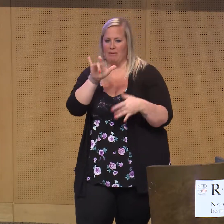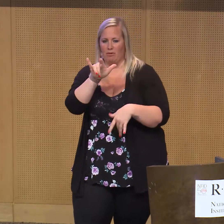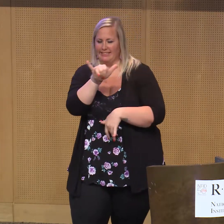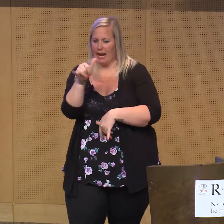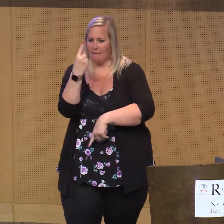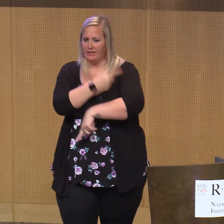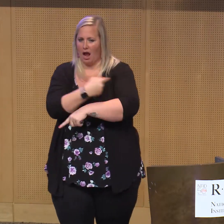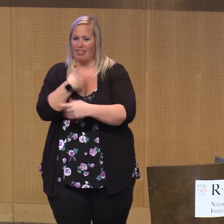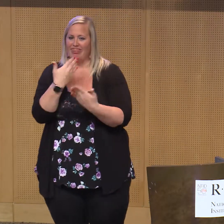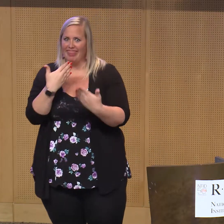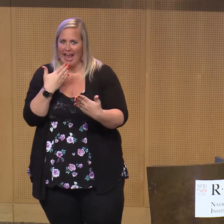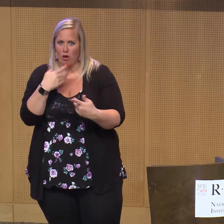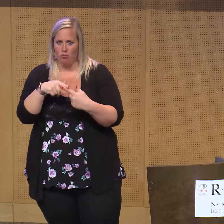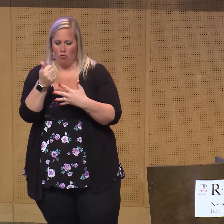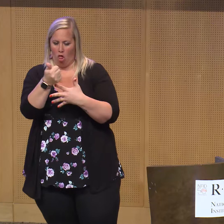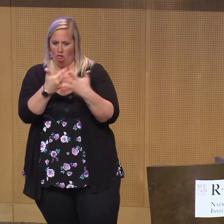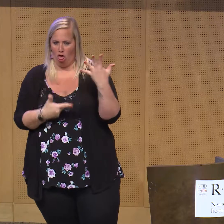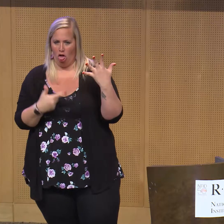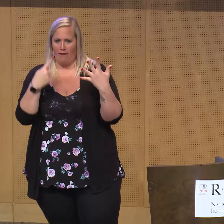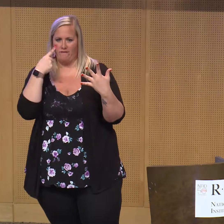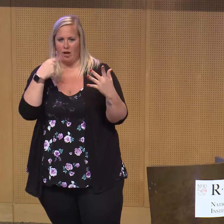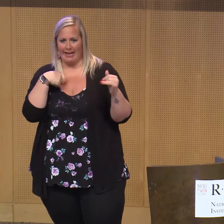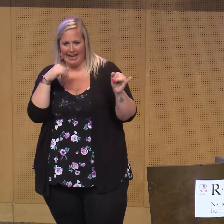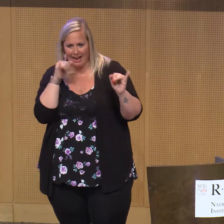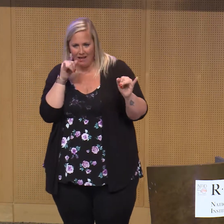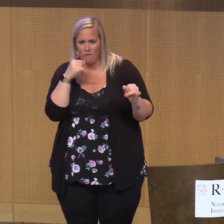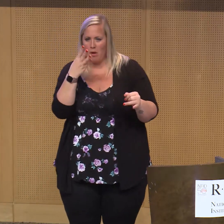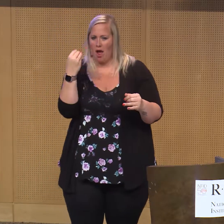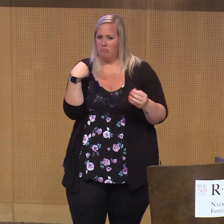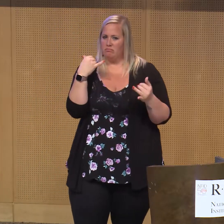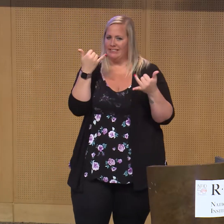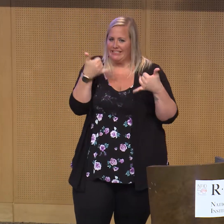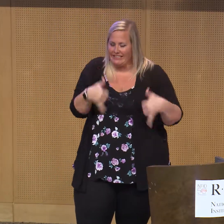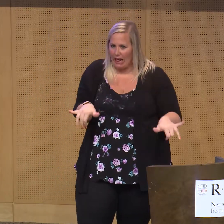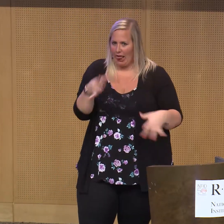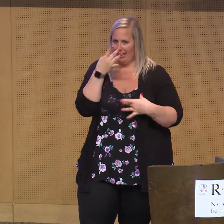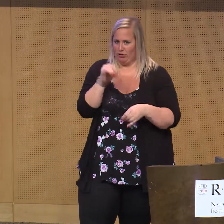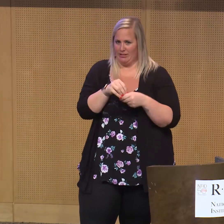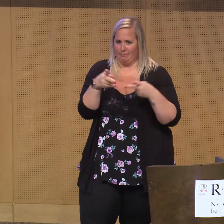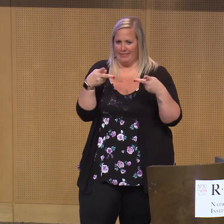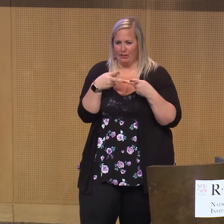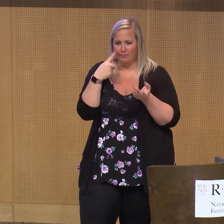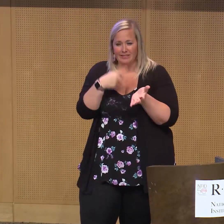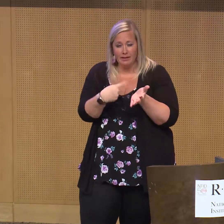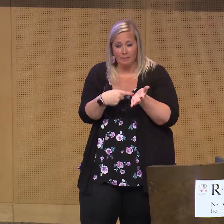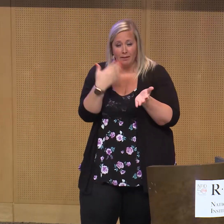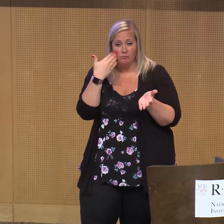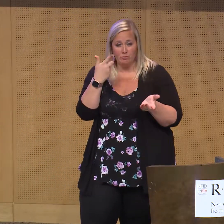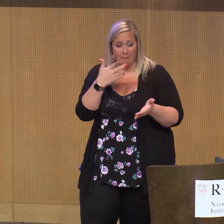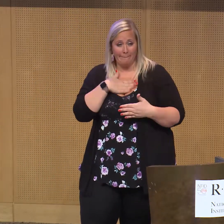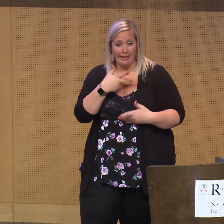and so I asked them through Facebook if I could have the contacts of the people who interviewed me. I reached out to them.